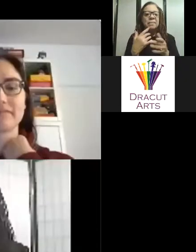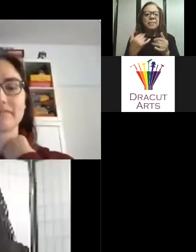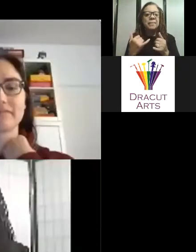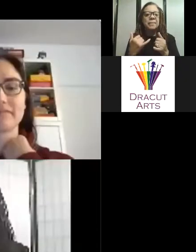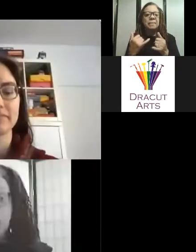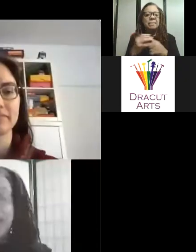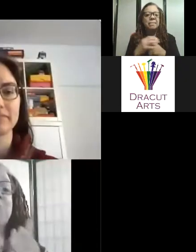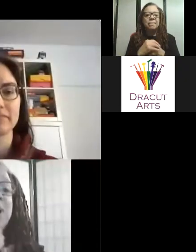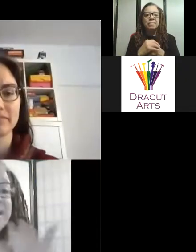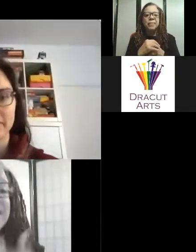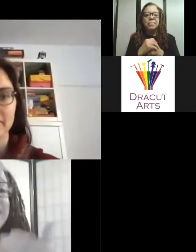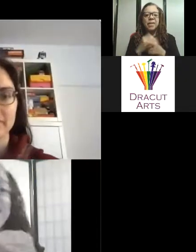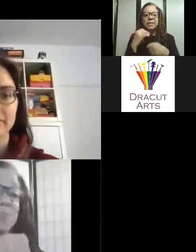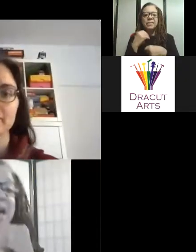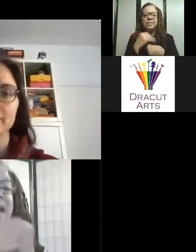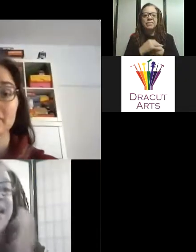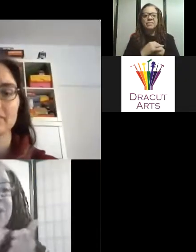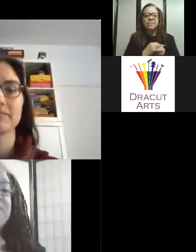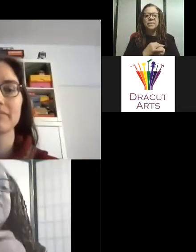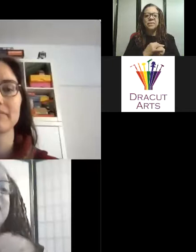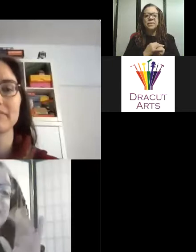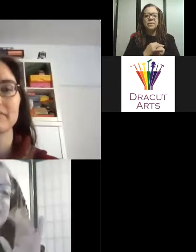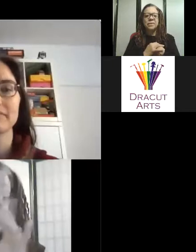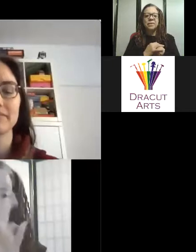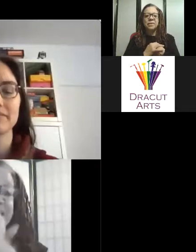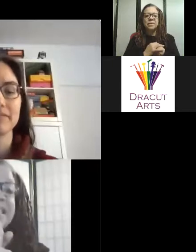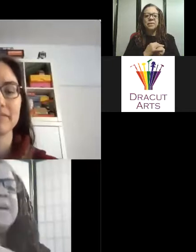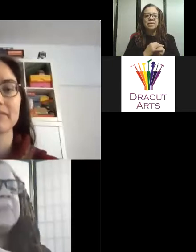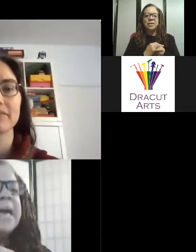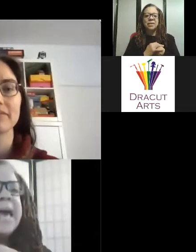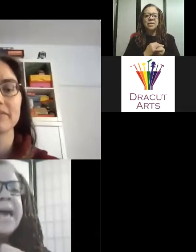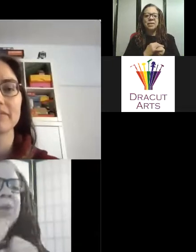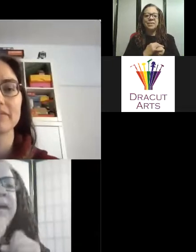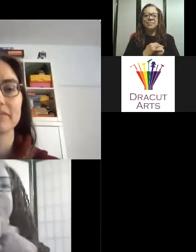to make it just enough. So to me that was fascinating. But does anybody else have a question or a comment?